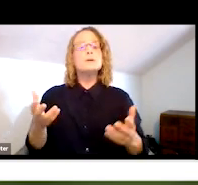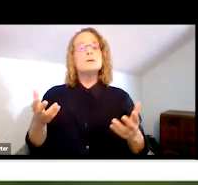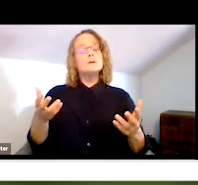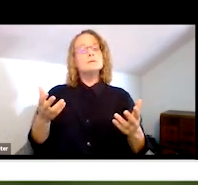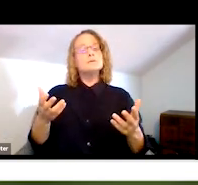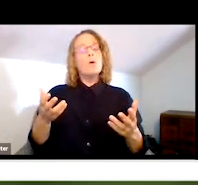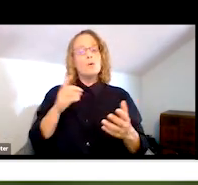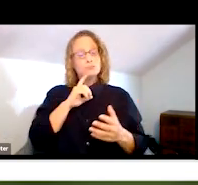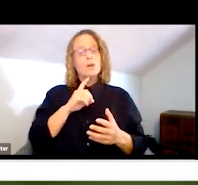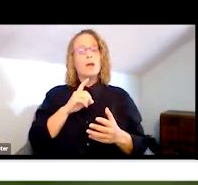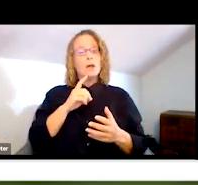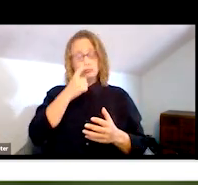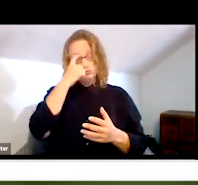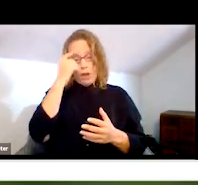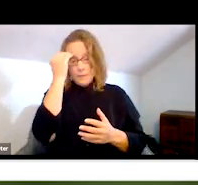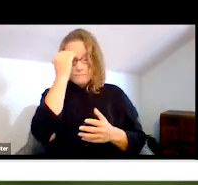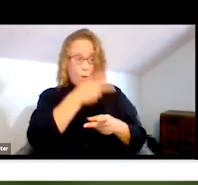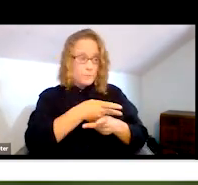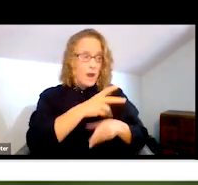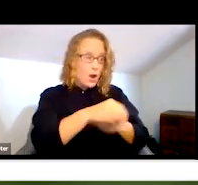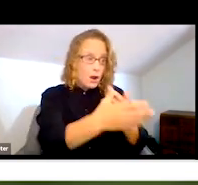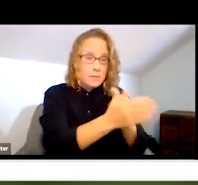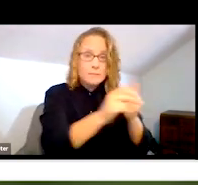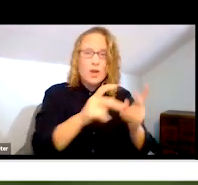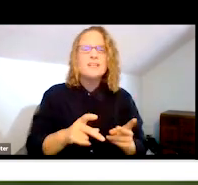to really get into a space of learning new skills.